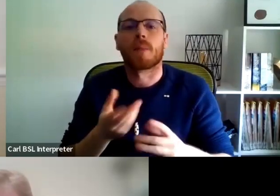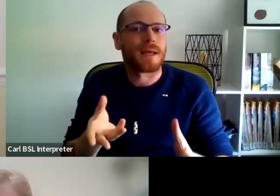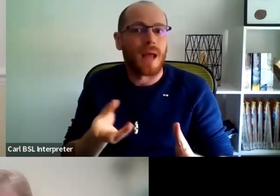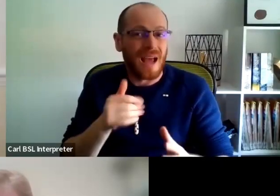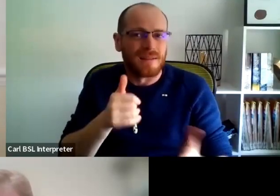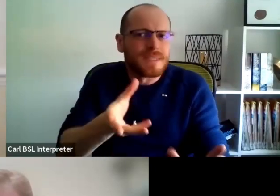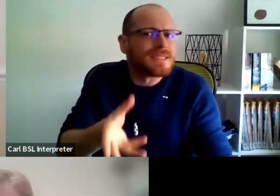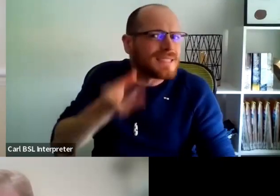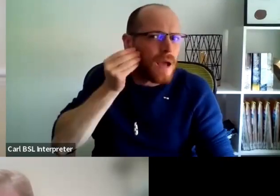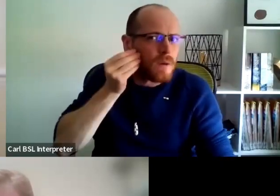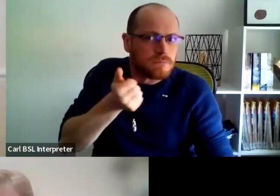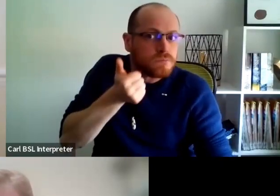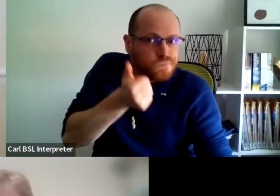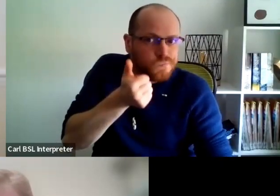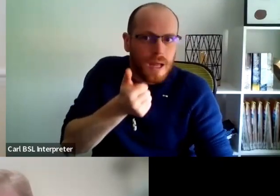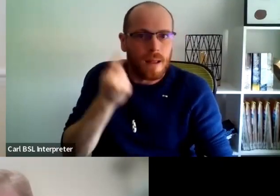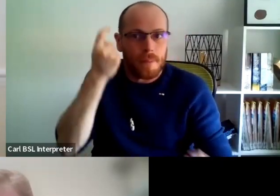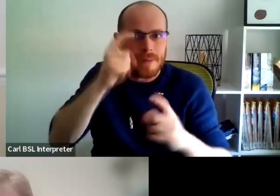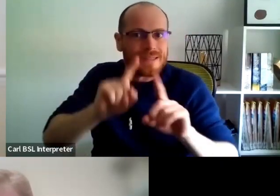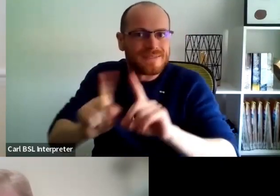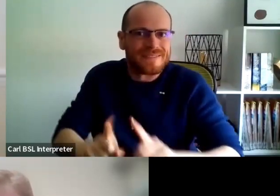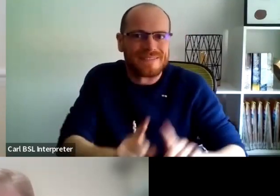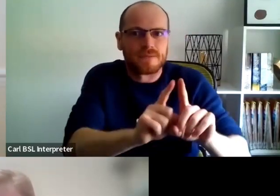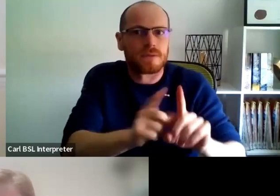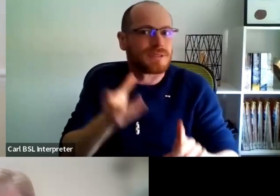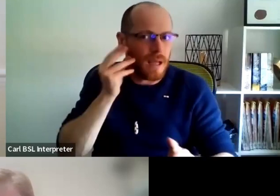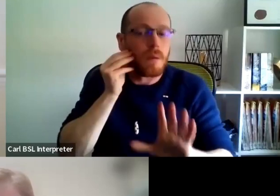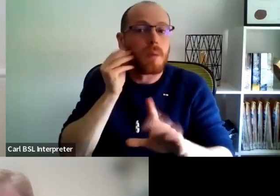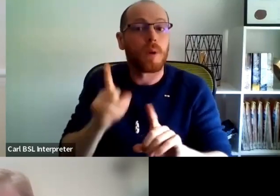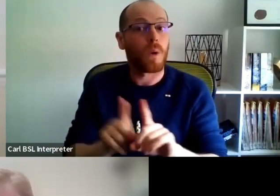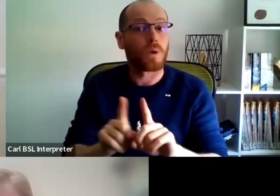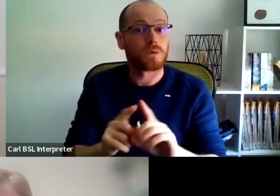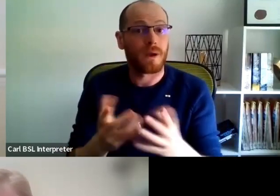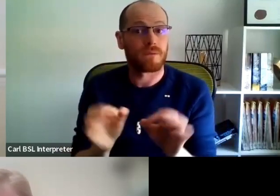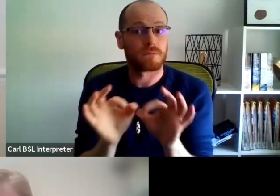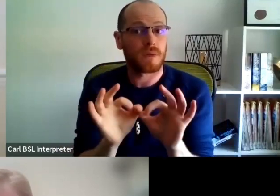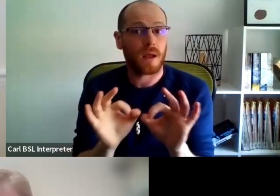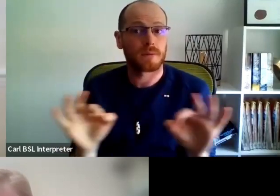about different sounds but also having silence, you know, just being able to to have that as